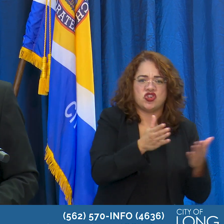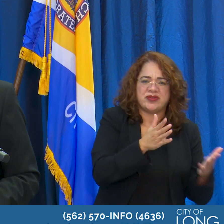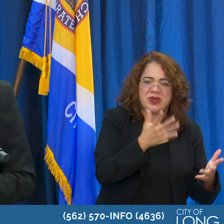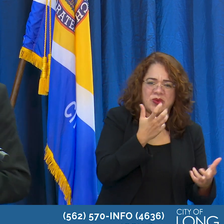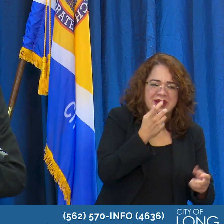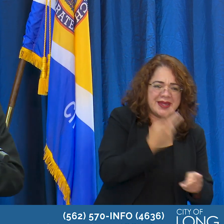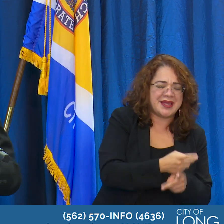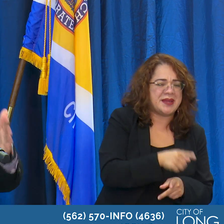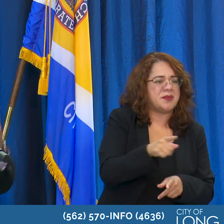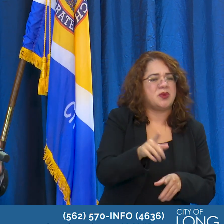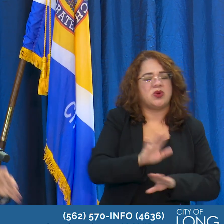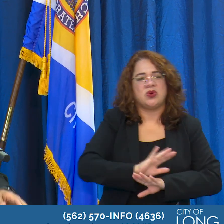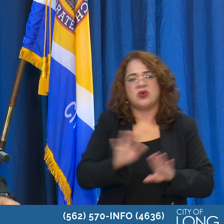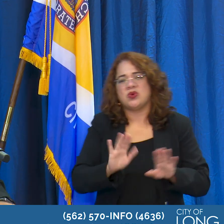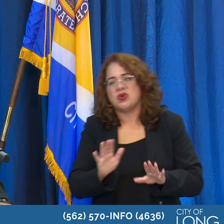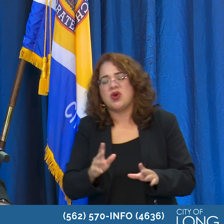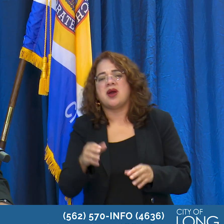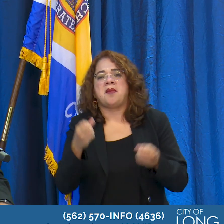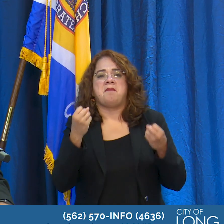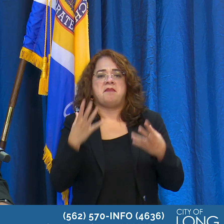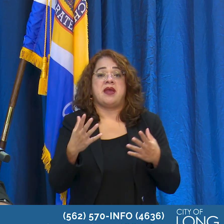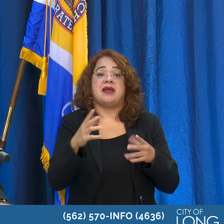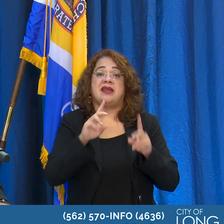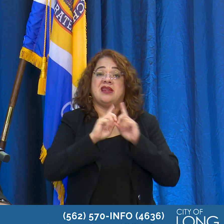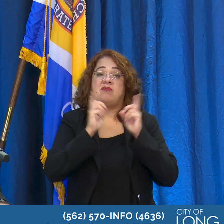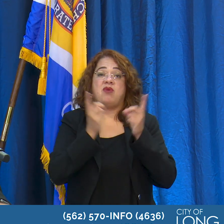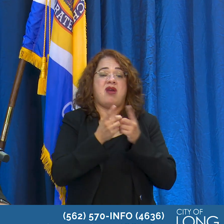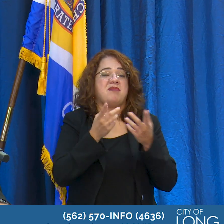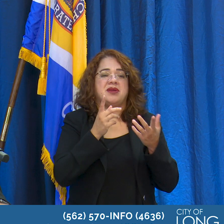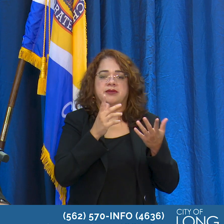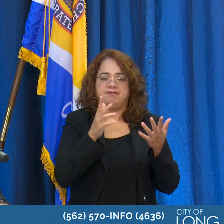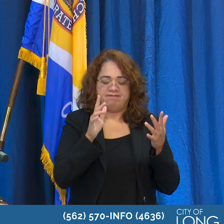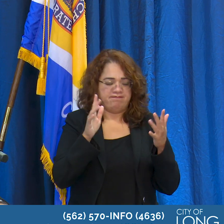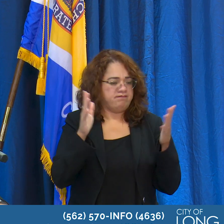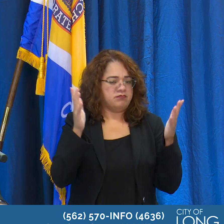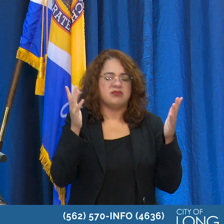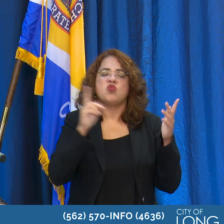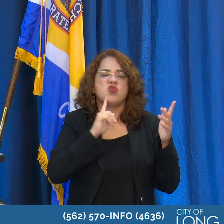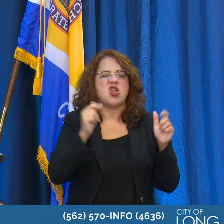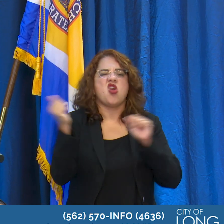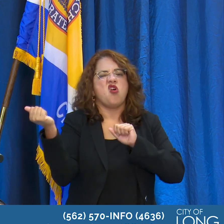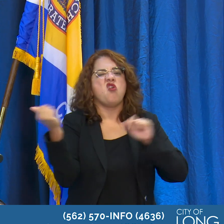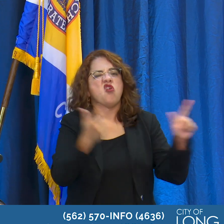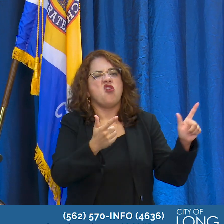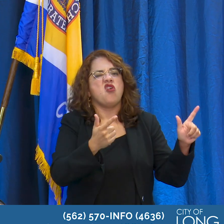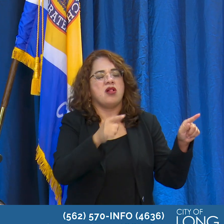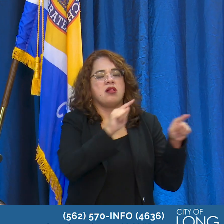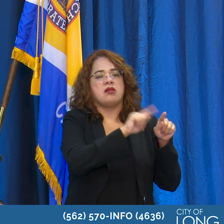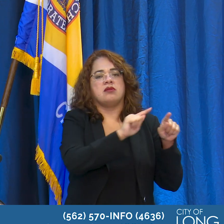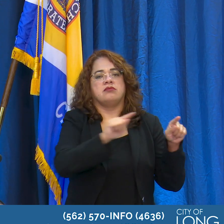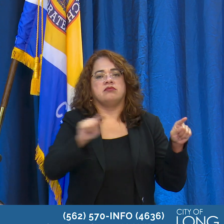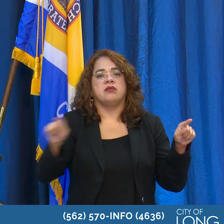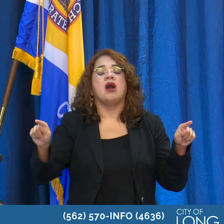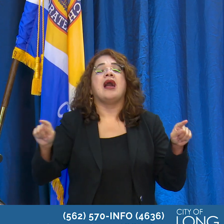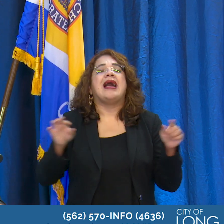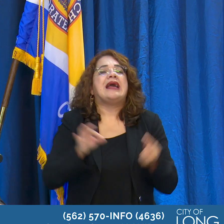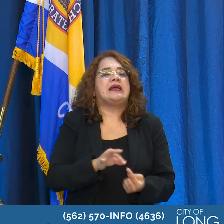In fact, every department in the city is receiving cuts with the exception of the Health Department. I mean I understand that but the truth is that we